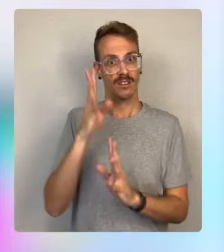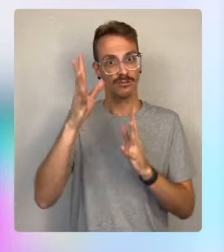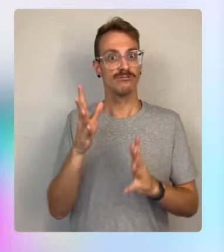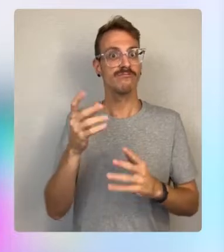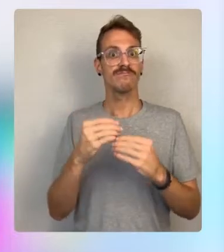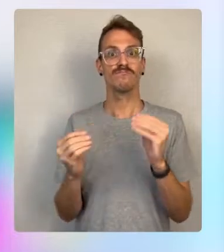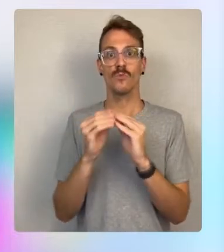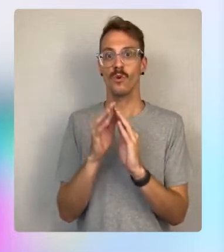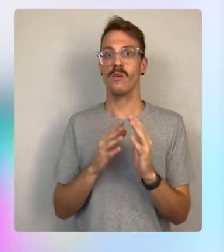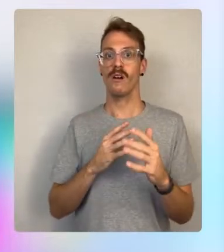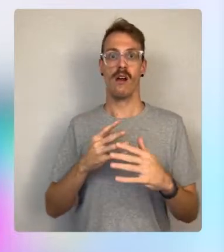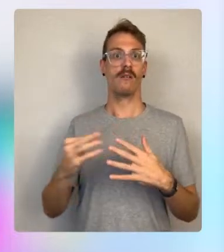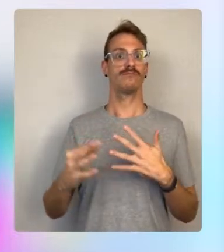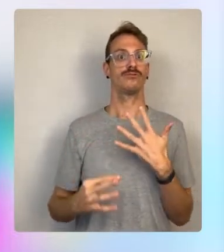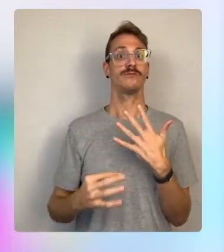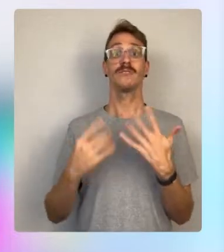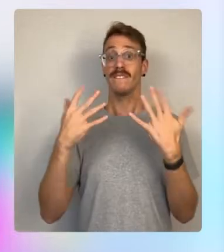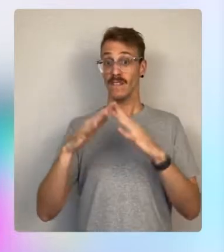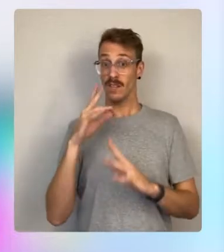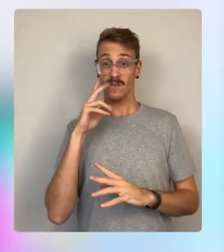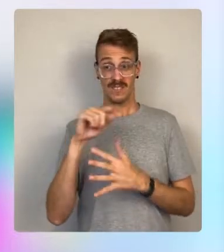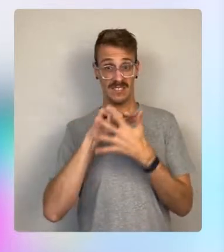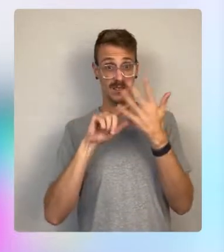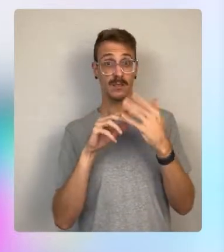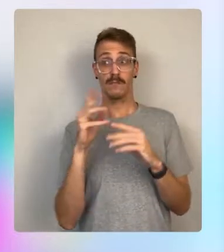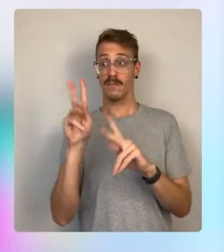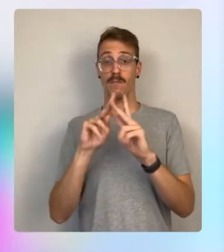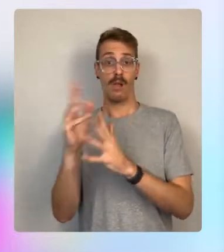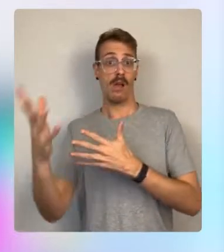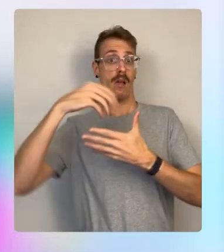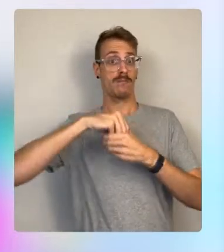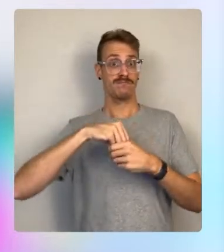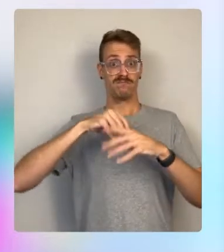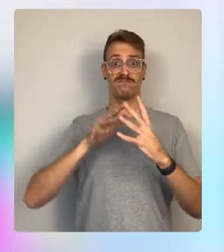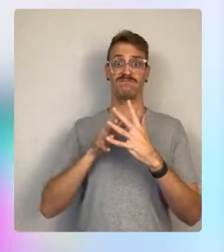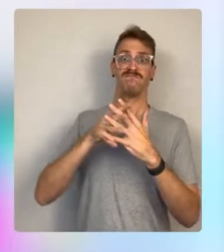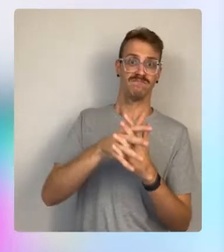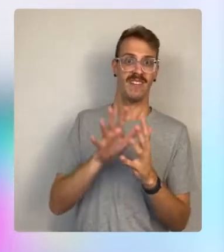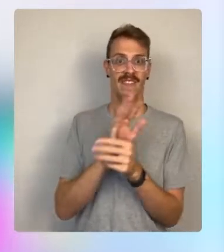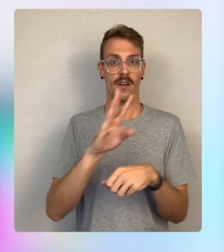We've also already seen folks incorporating them into their worlds with amazing results.